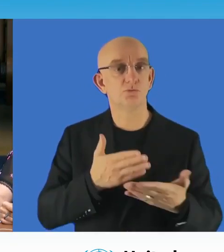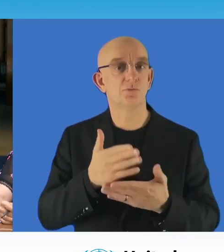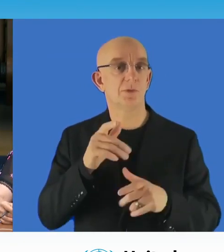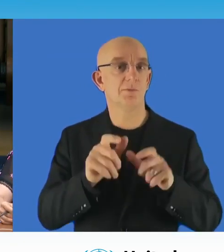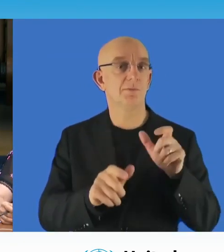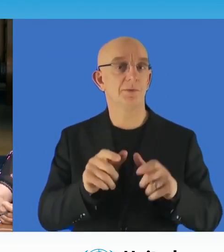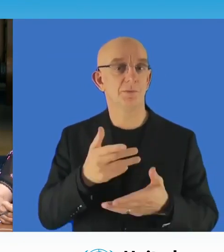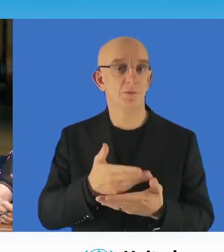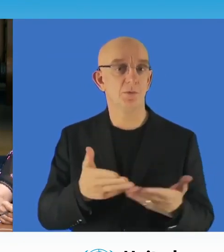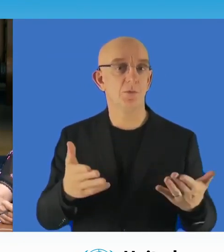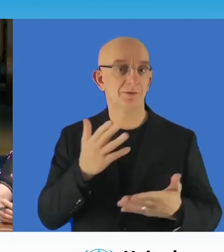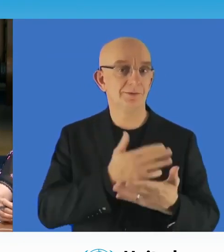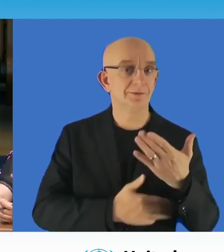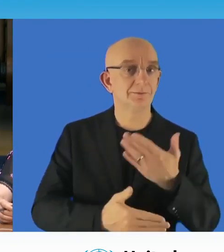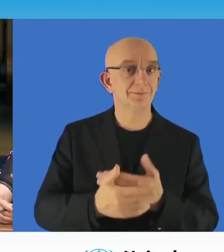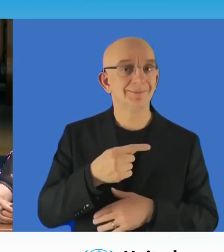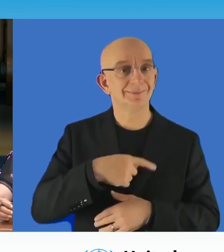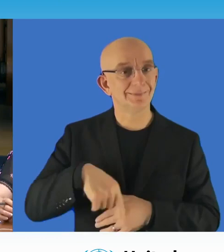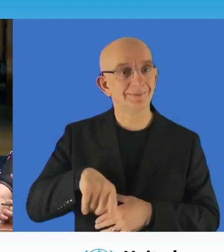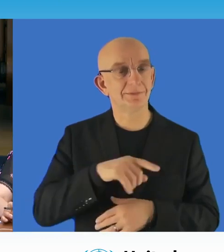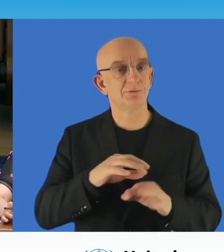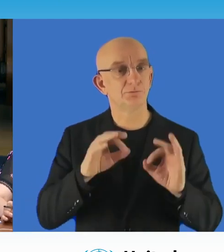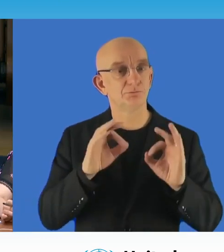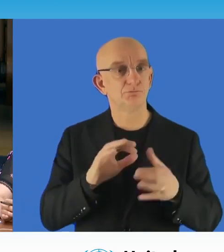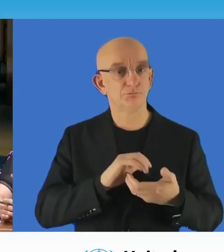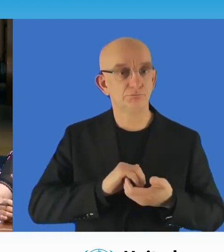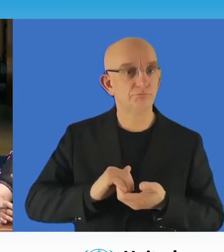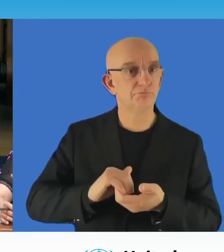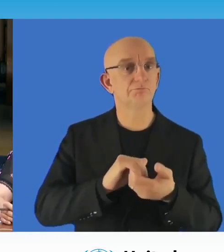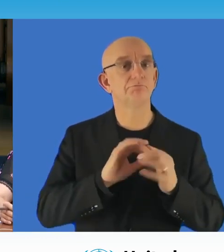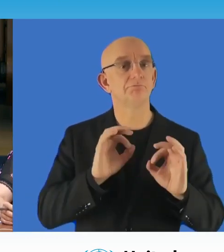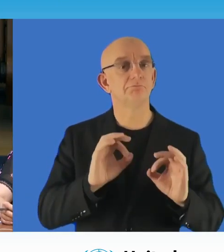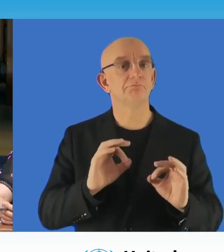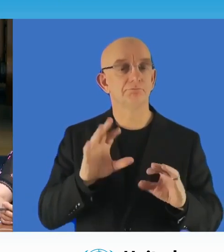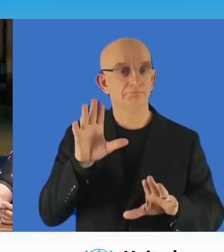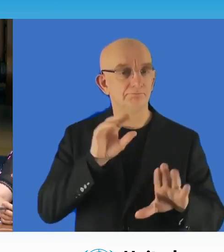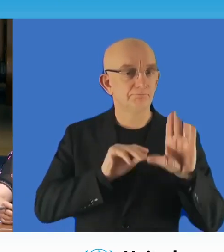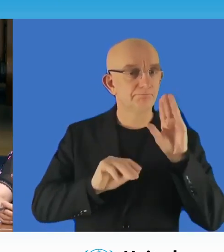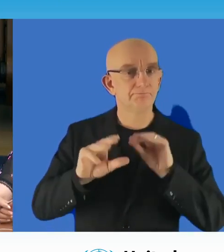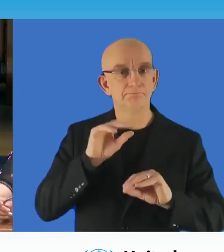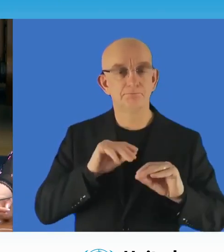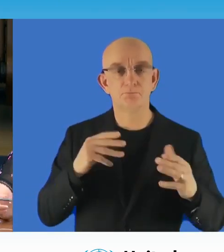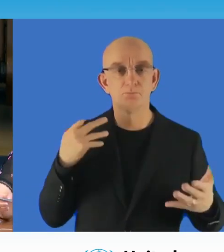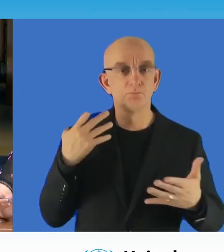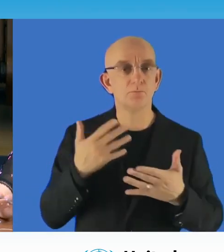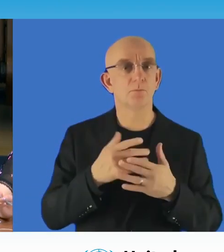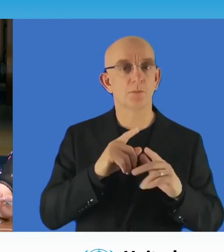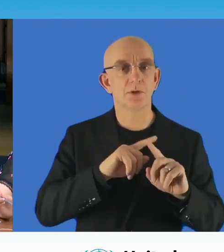translating them into concrete actions to make sure that the next year when We Gather again here